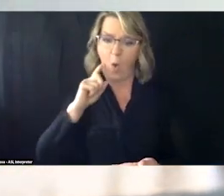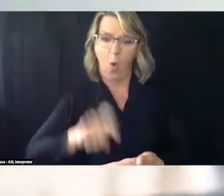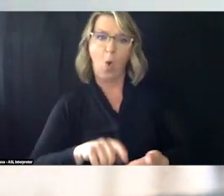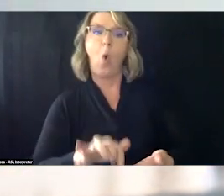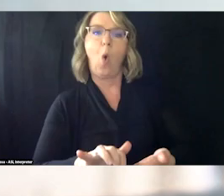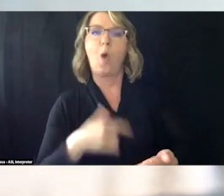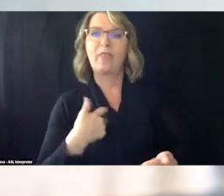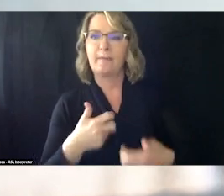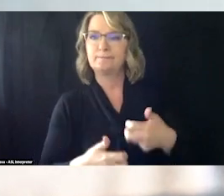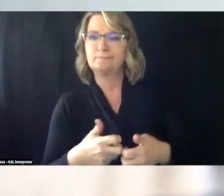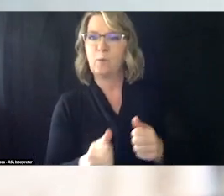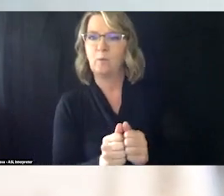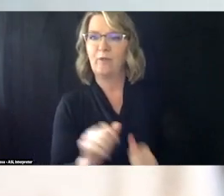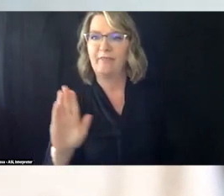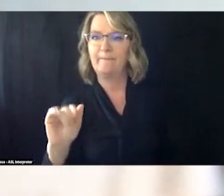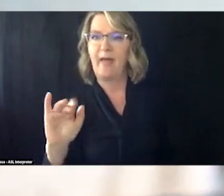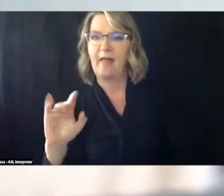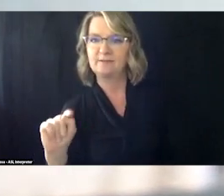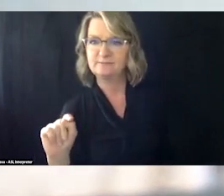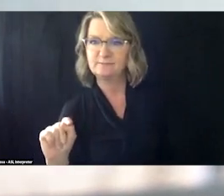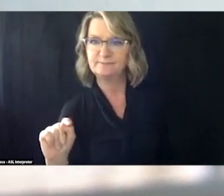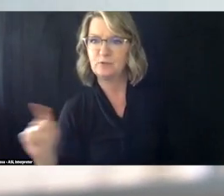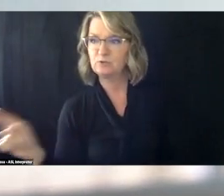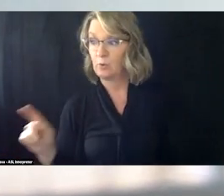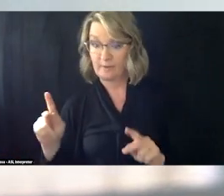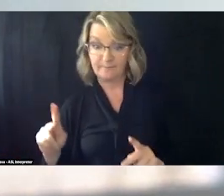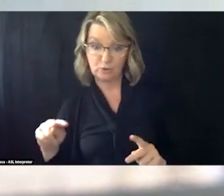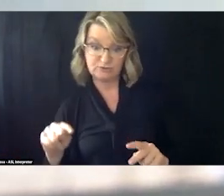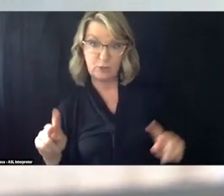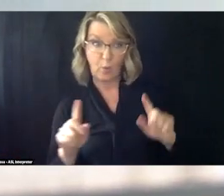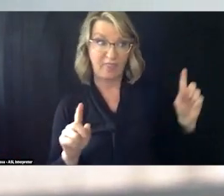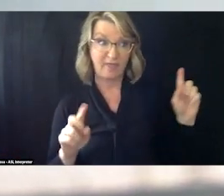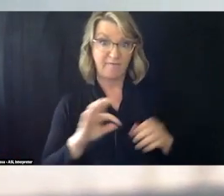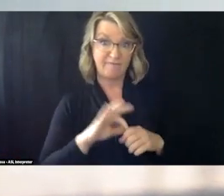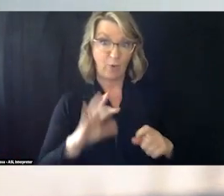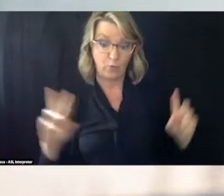alerted us that there's an issue with the ballot so then we'd have the poll workers inform the